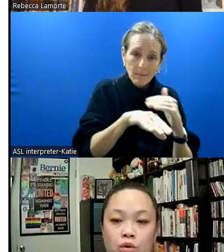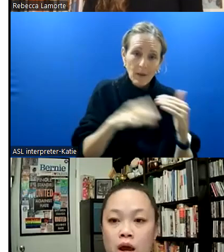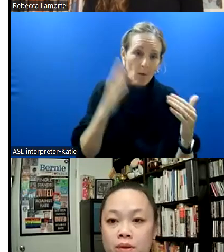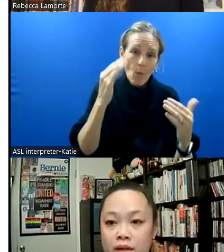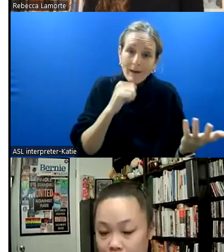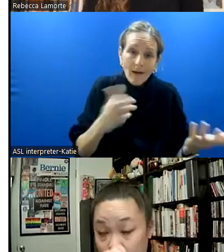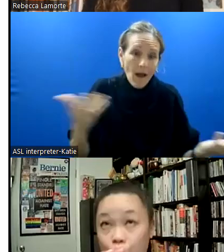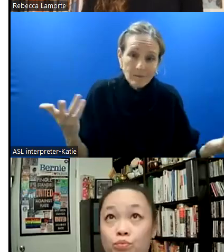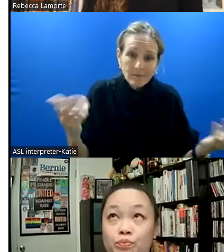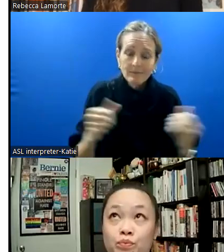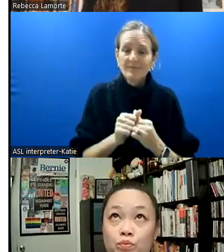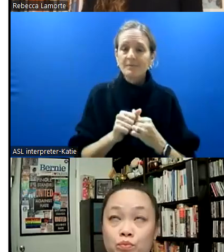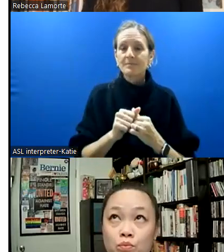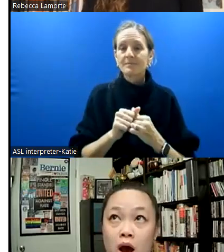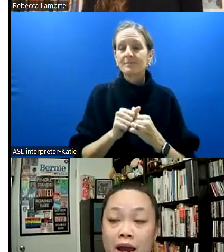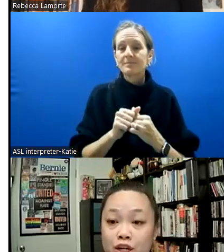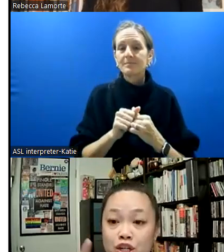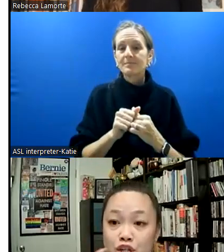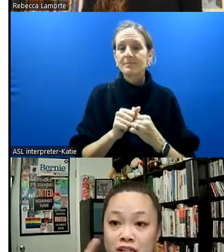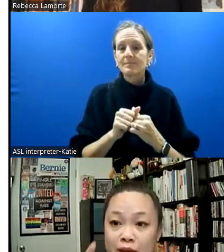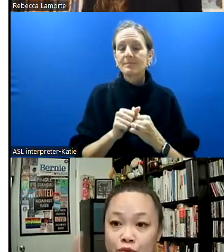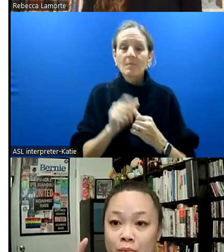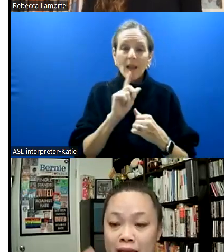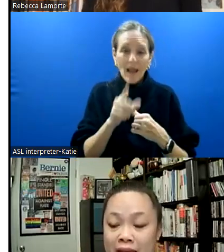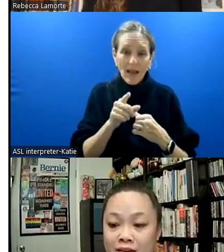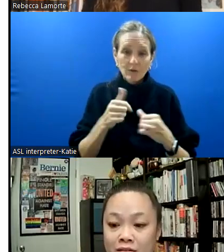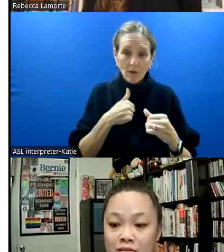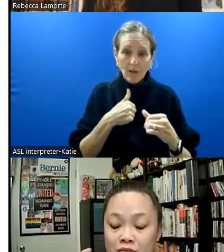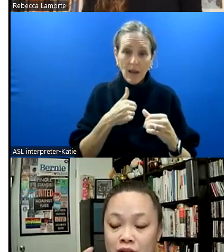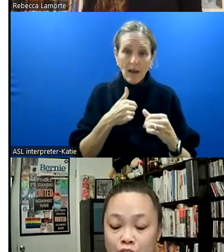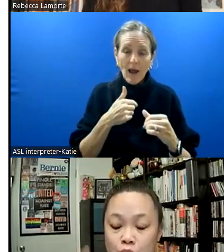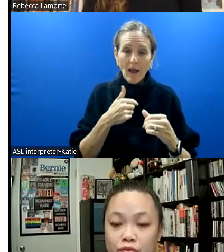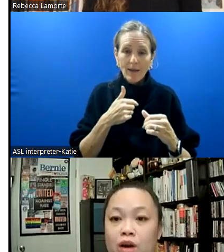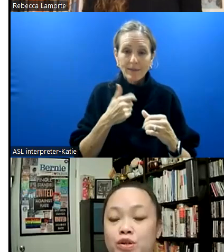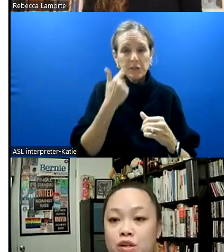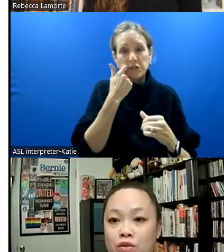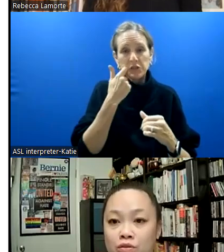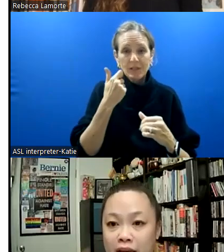So I'm in, oh... I actually just came from Manhattan, like, 24 hours ago.